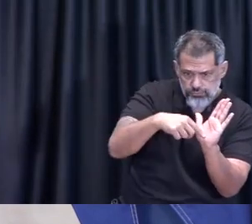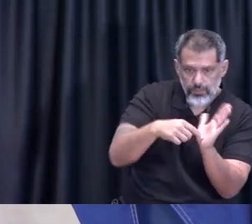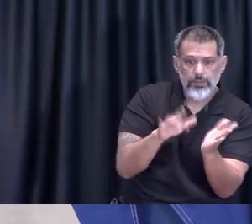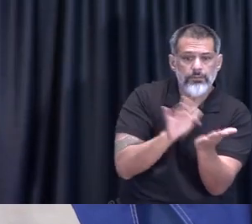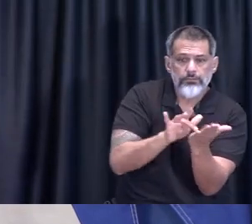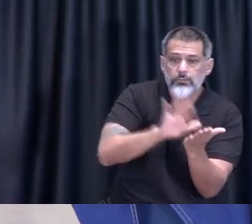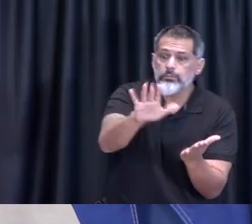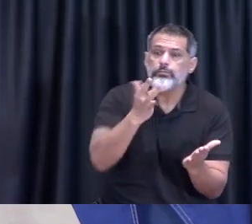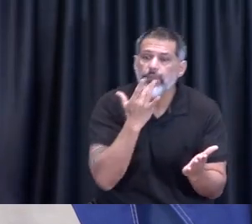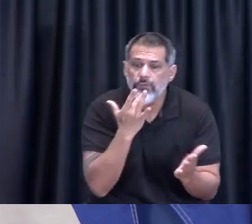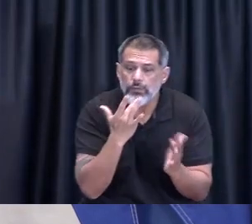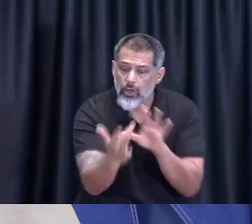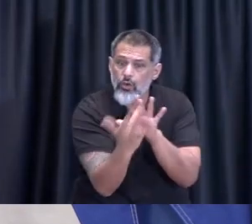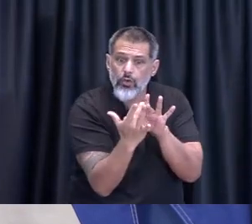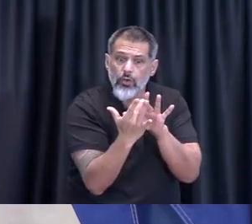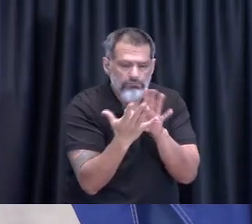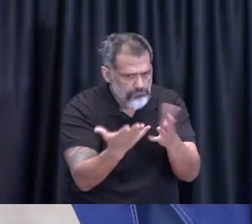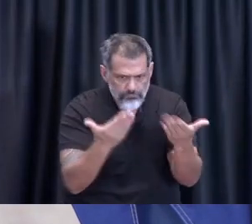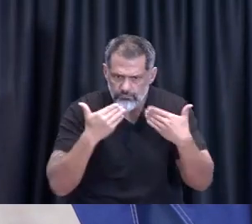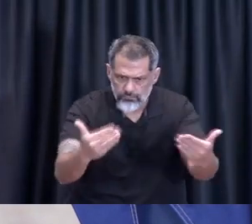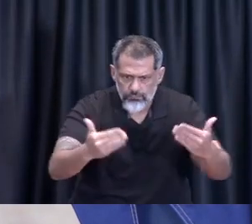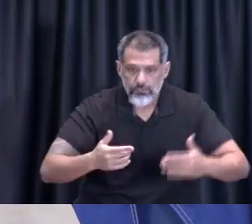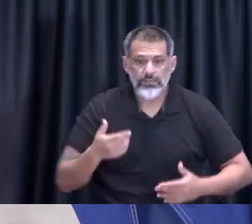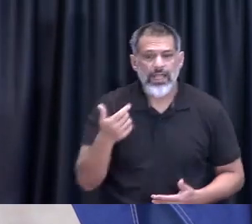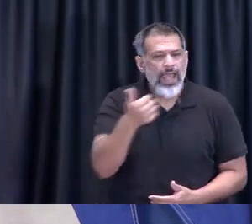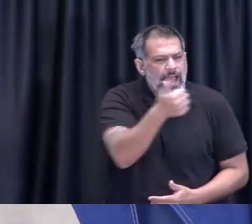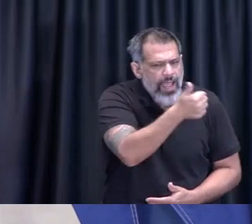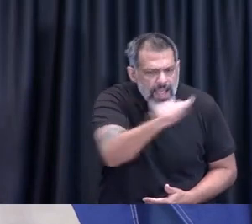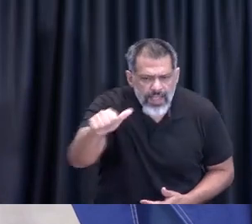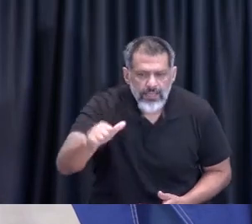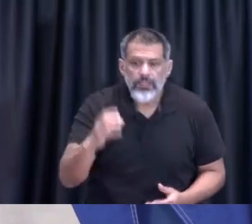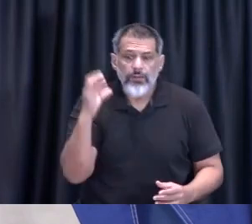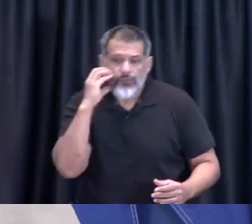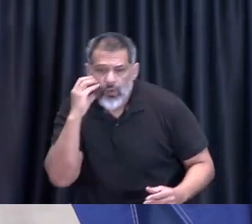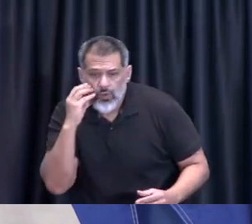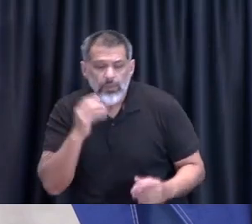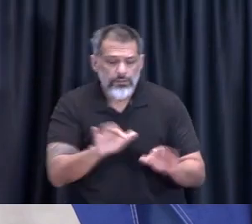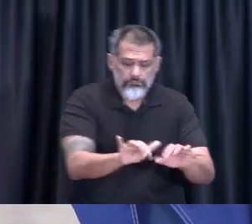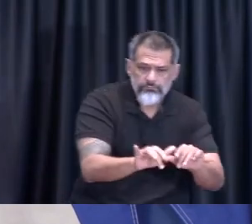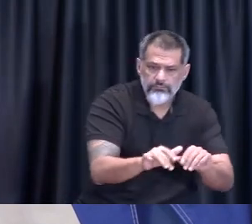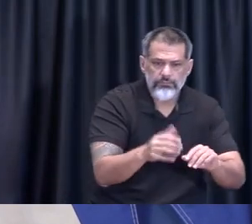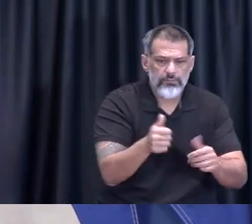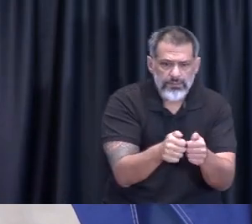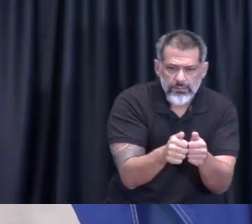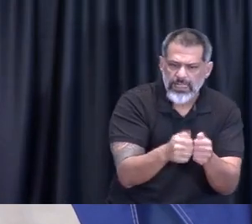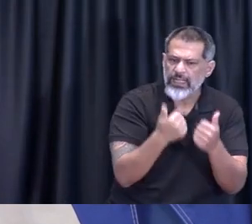connect with 311, any service, any device, any channel. You may recall that last November, when